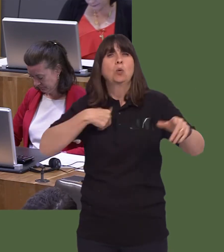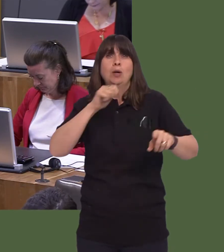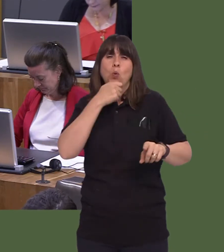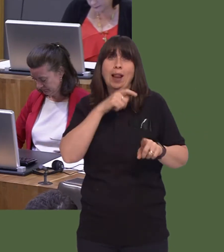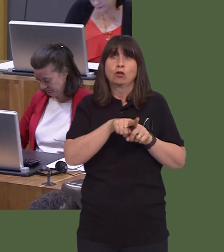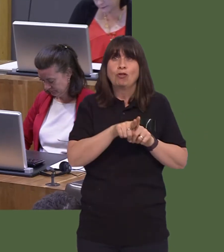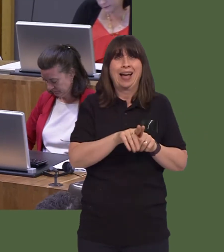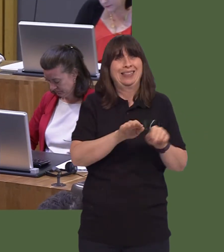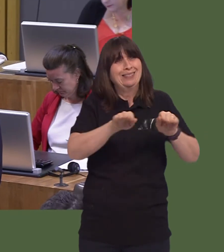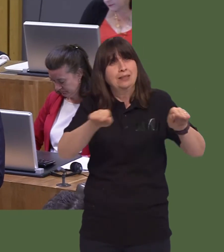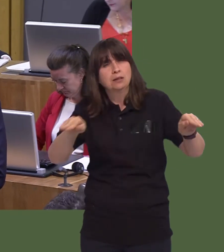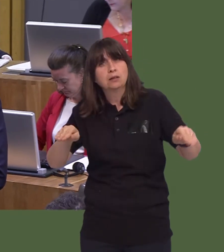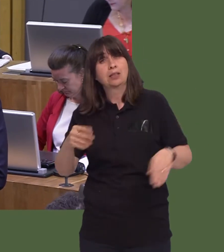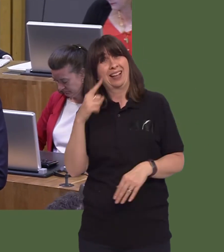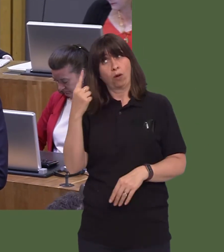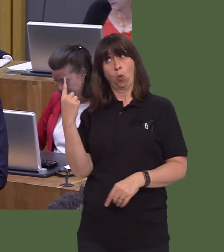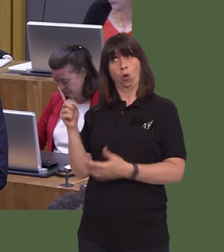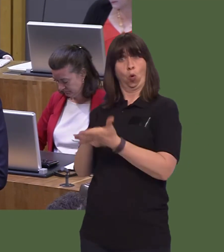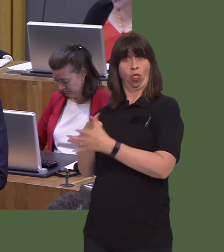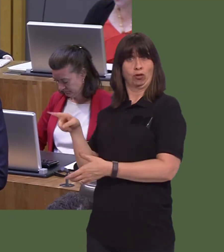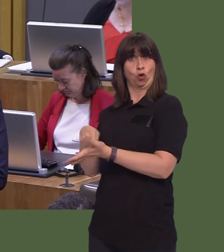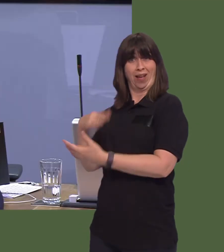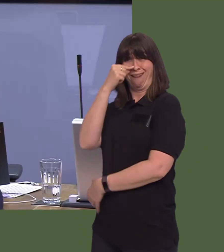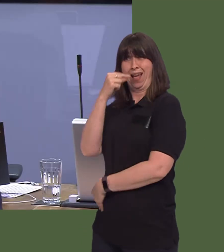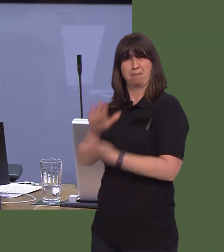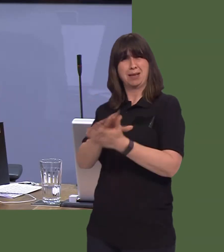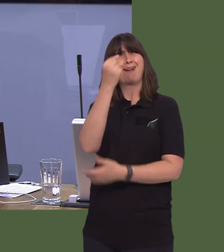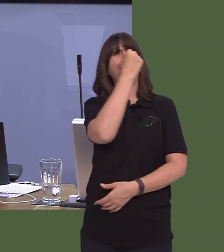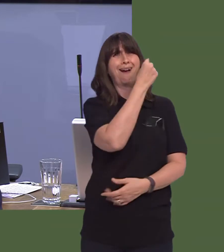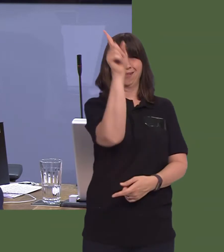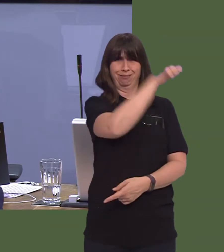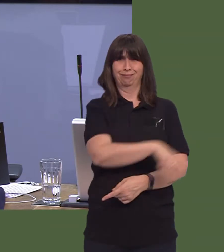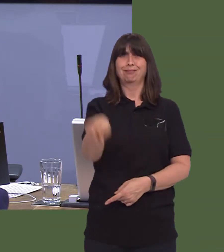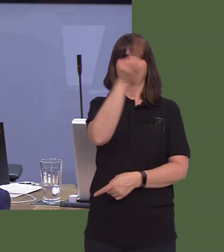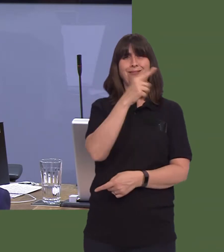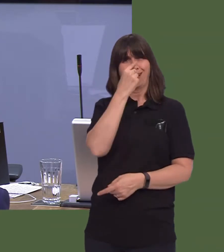If one local authority can do it, the others can do it, and so I would very much urge the